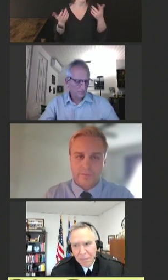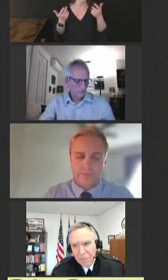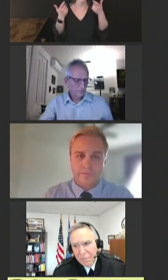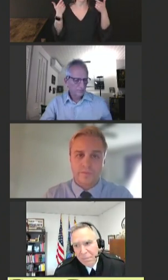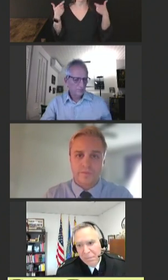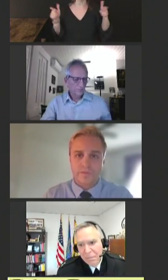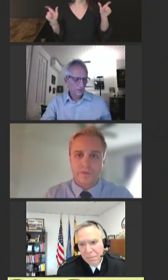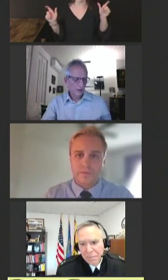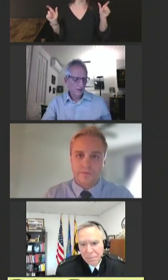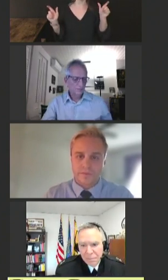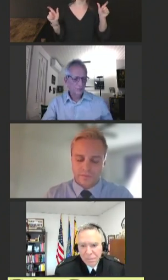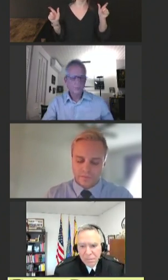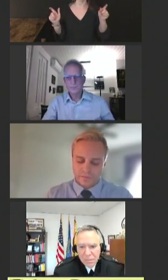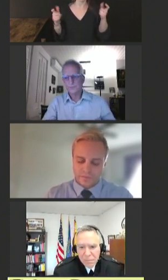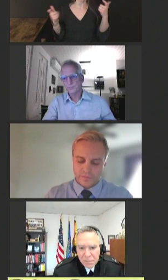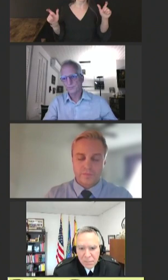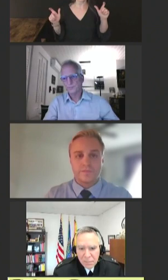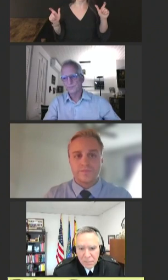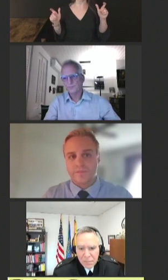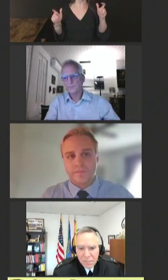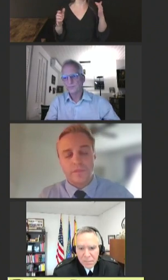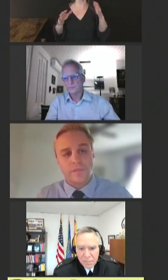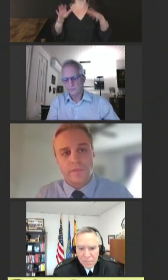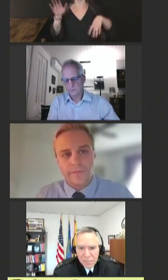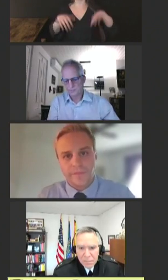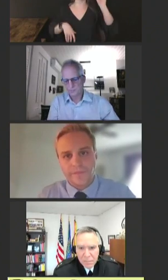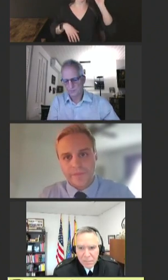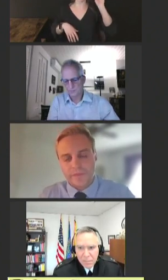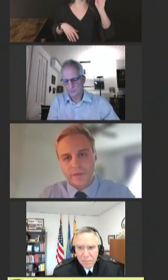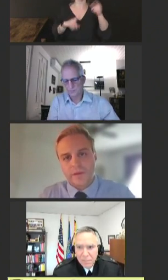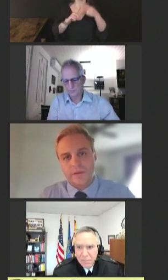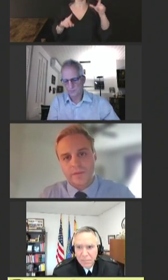finding in Long-COVID that really can happen when people have mild disease or even asymptomatic